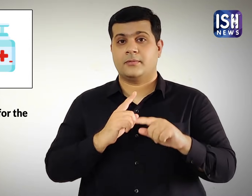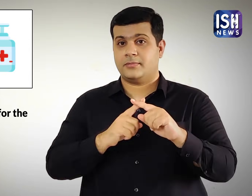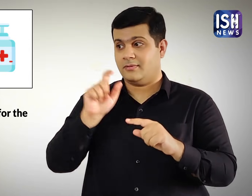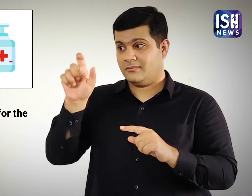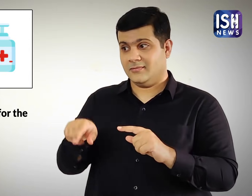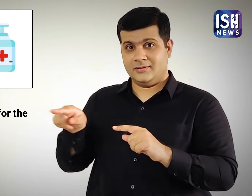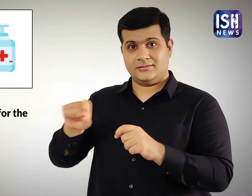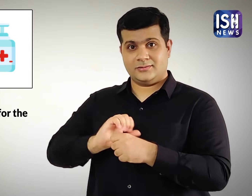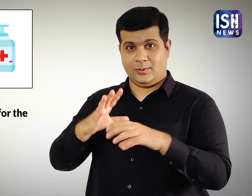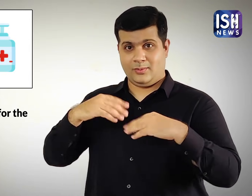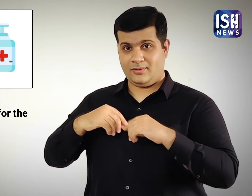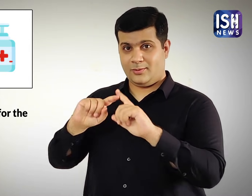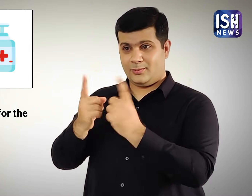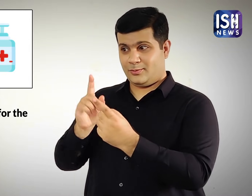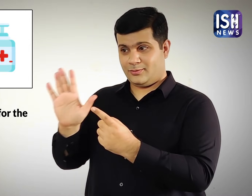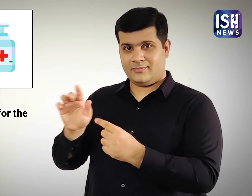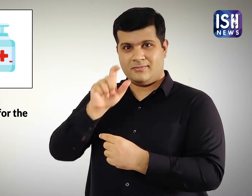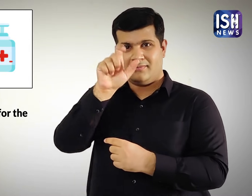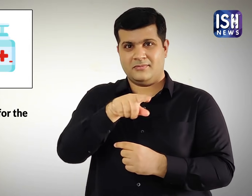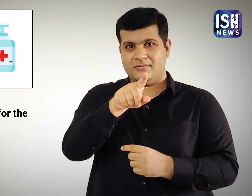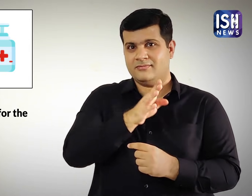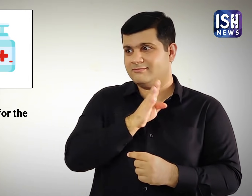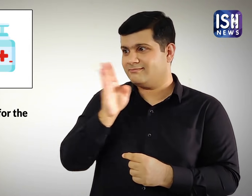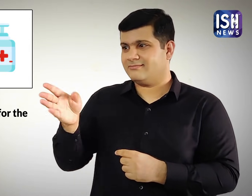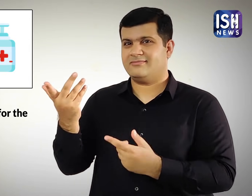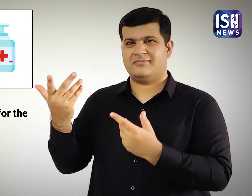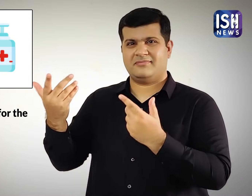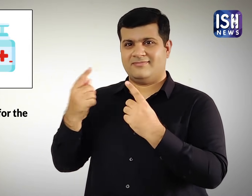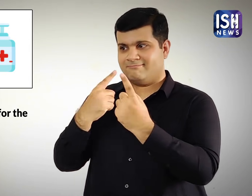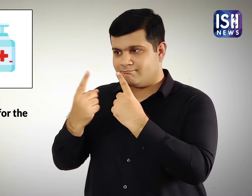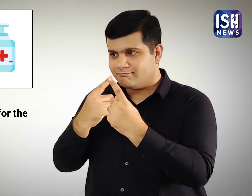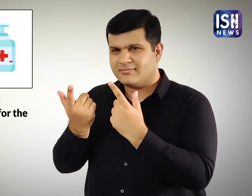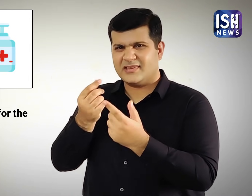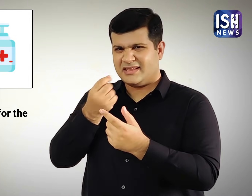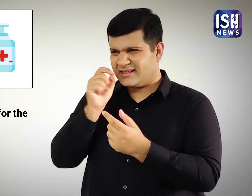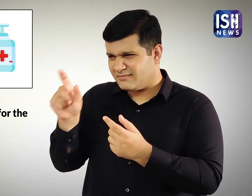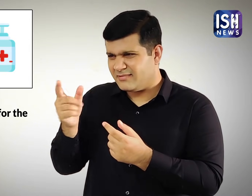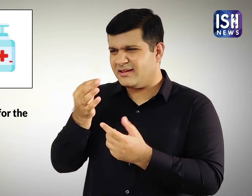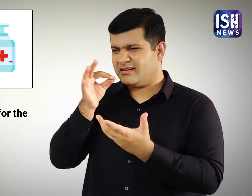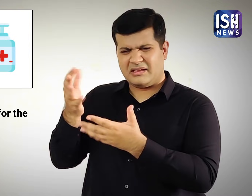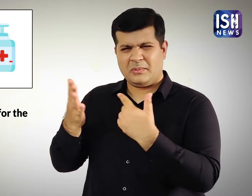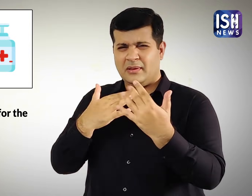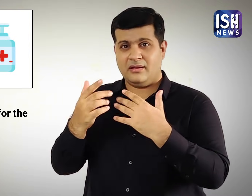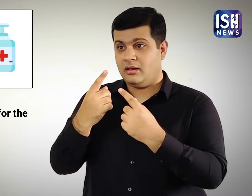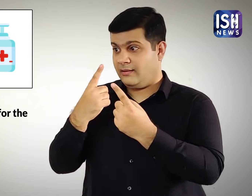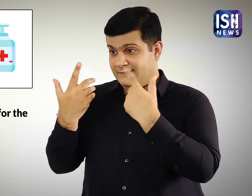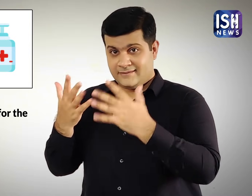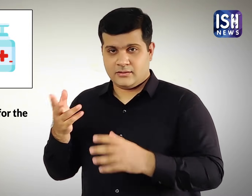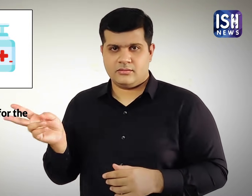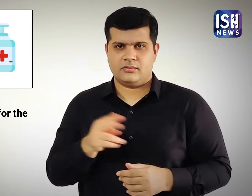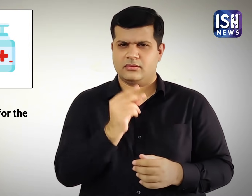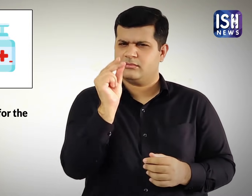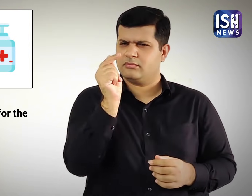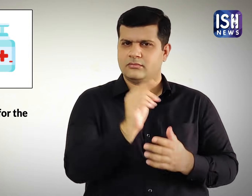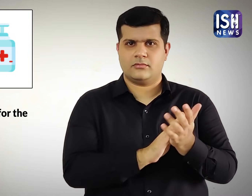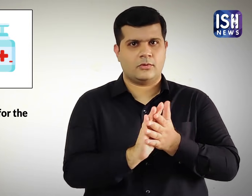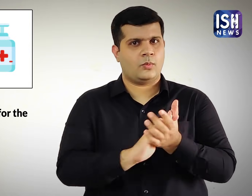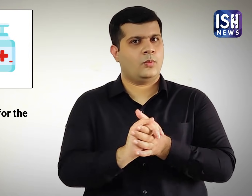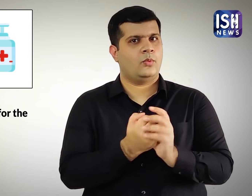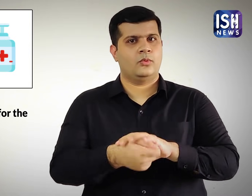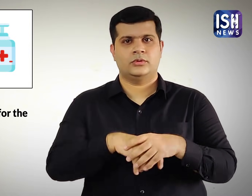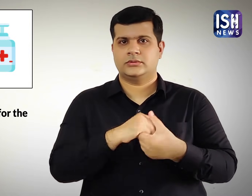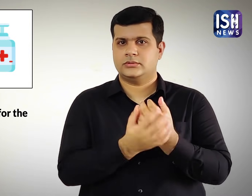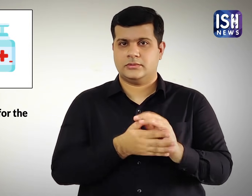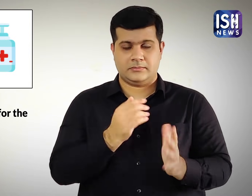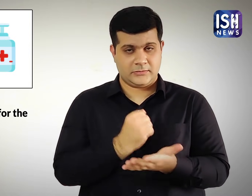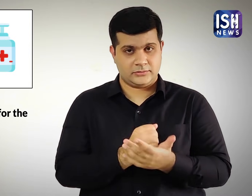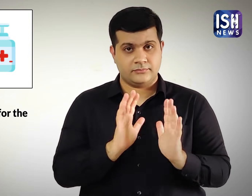Caregivers must wash hands immediately after contact with the patient or their environment.